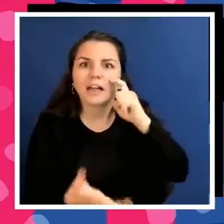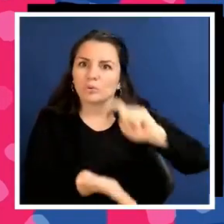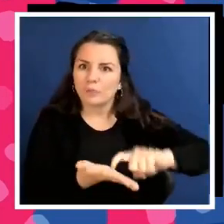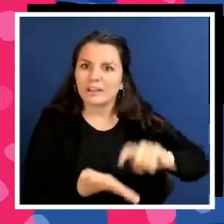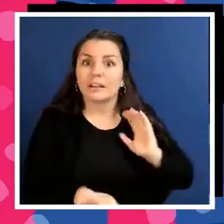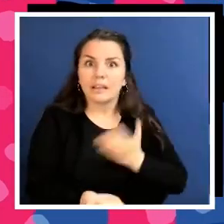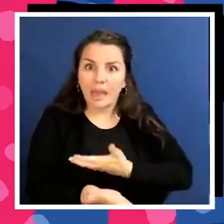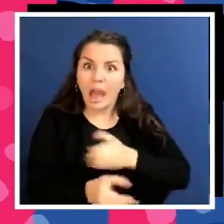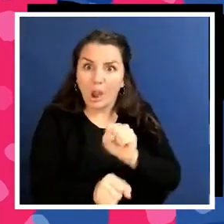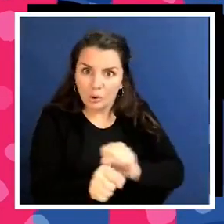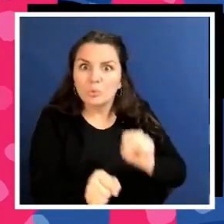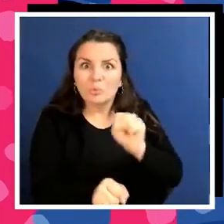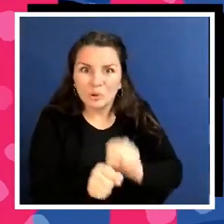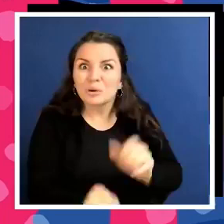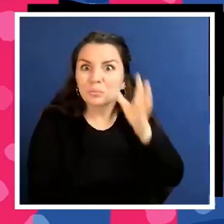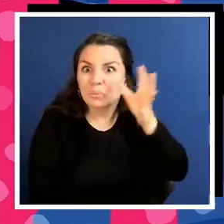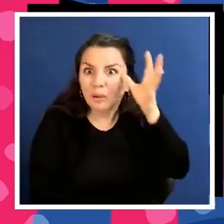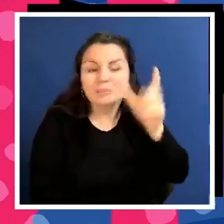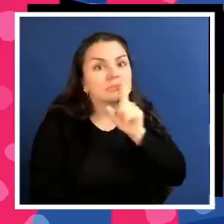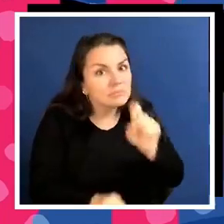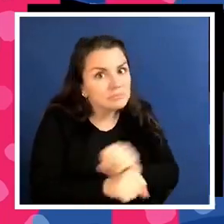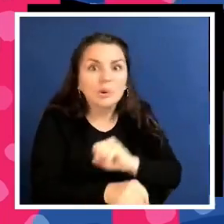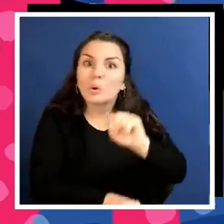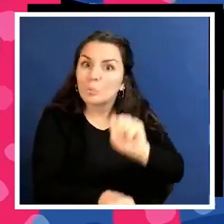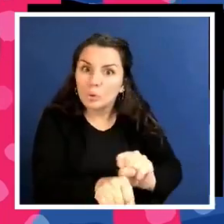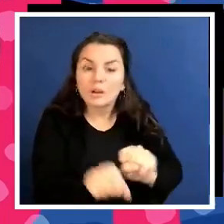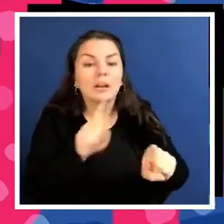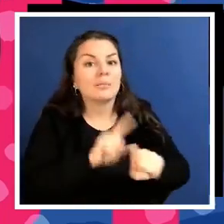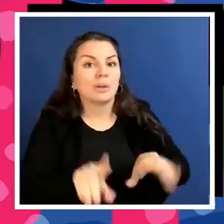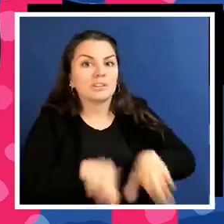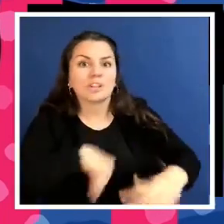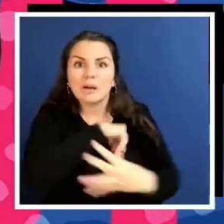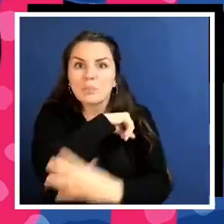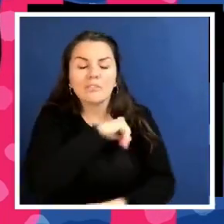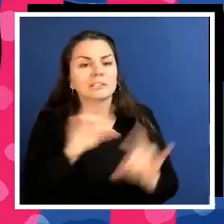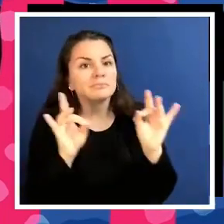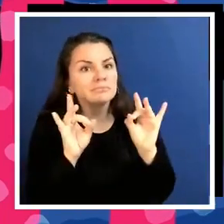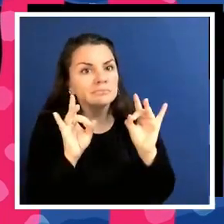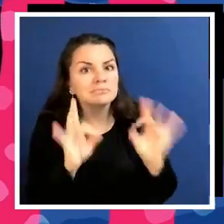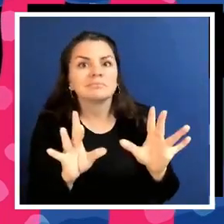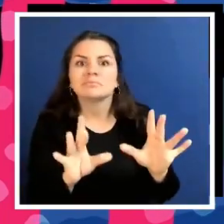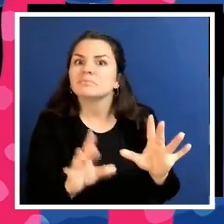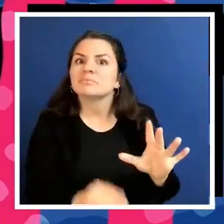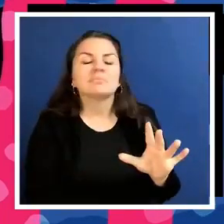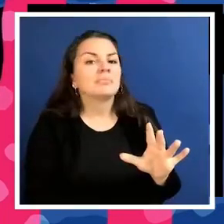AND ONE ON THE WAY TO SEE THE